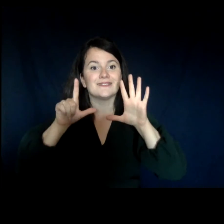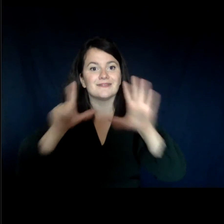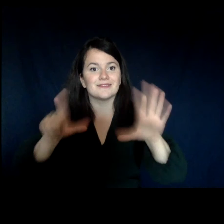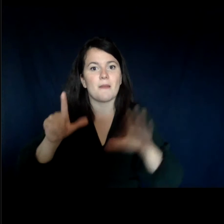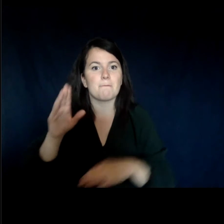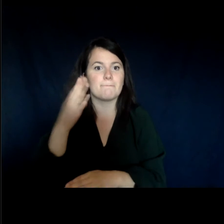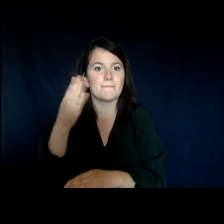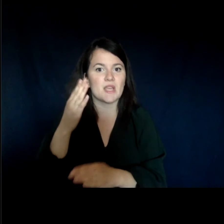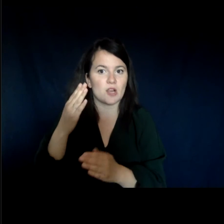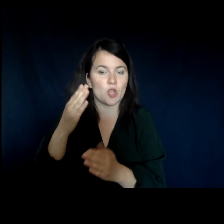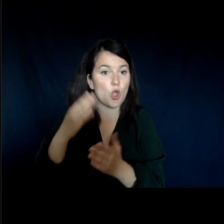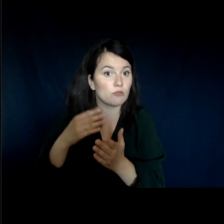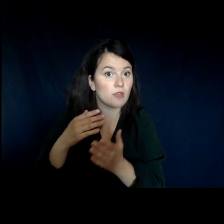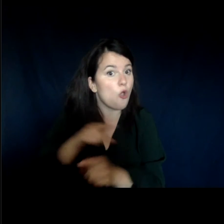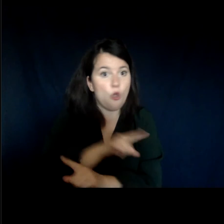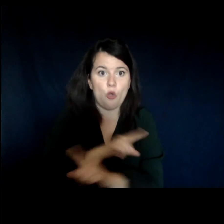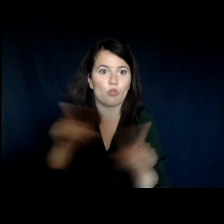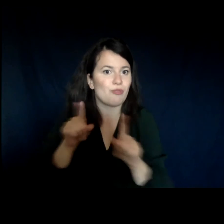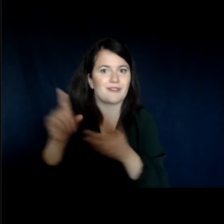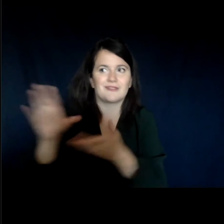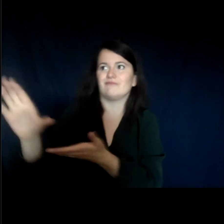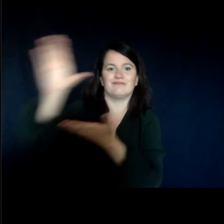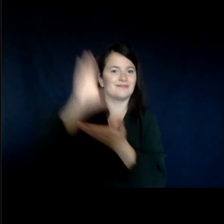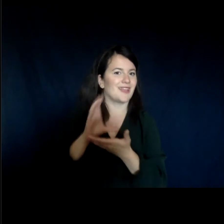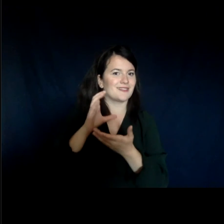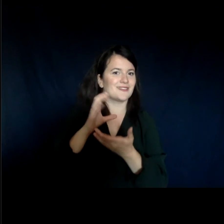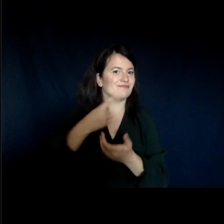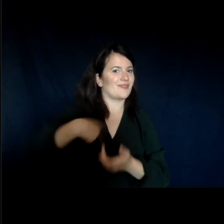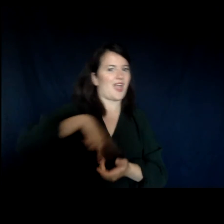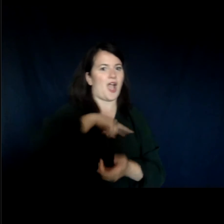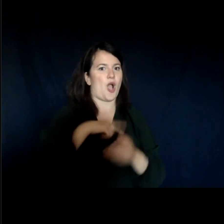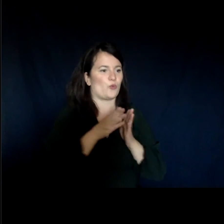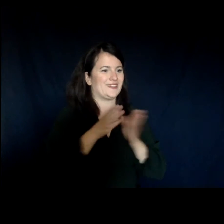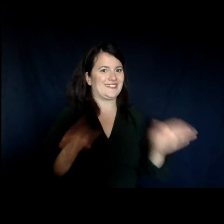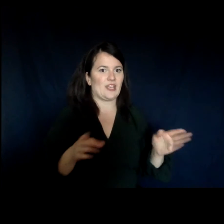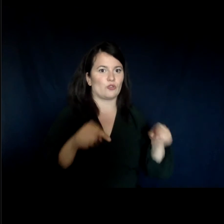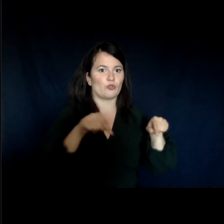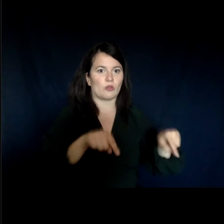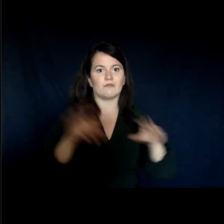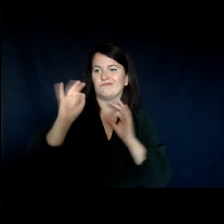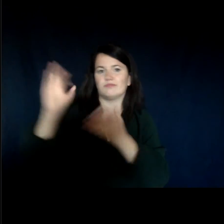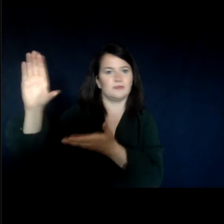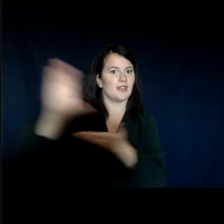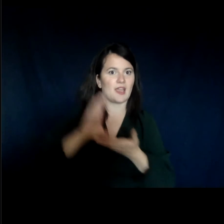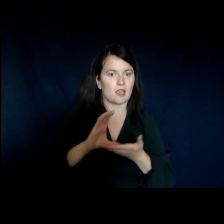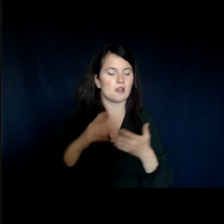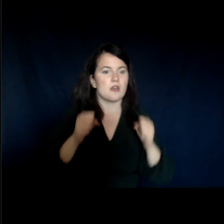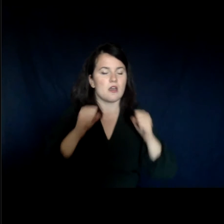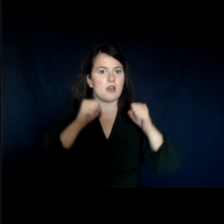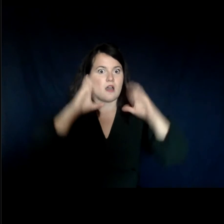And to adapt this CRII and CRII+ we should, I think, setup a helpdesk